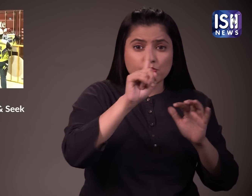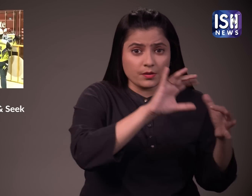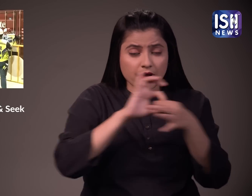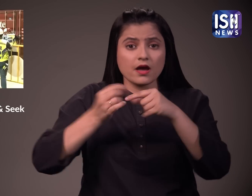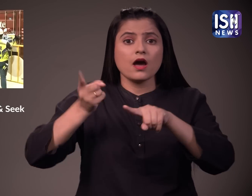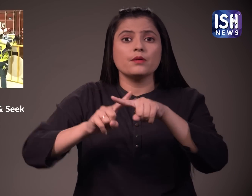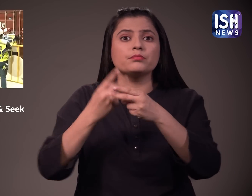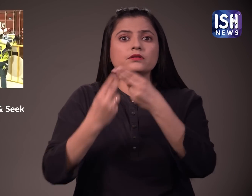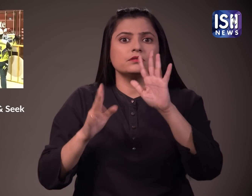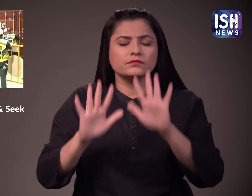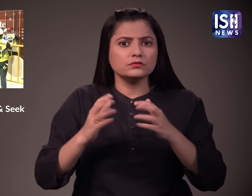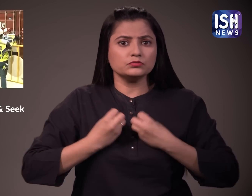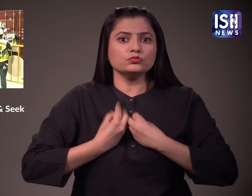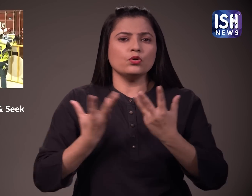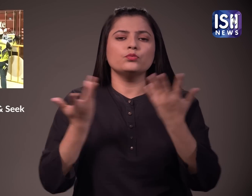There was a shocking incident.